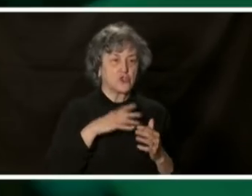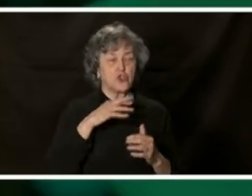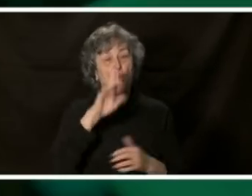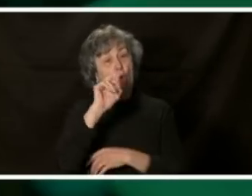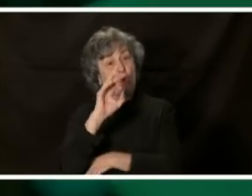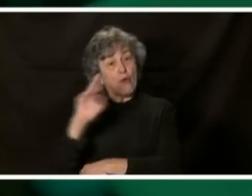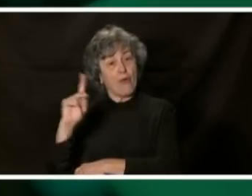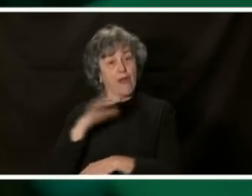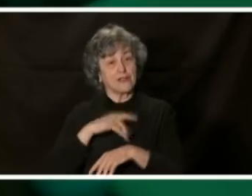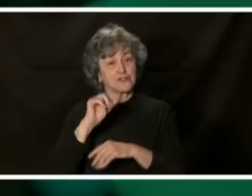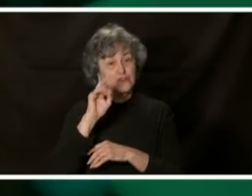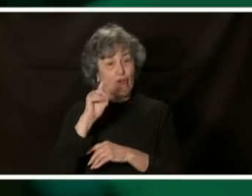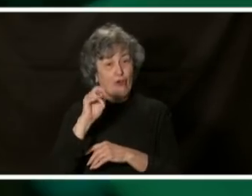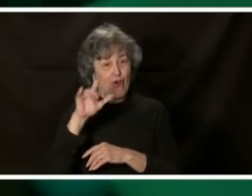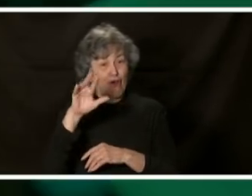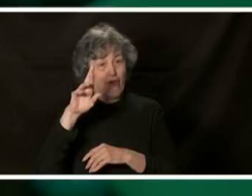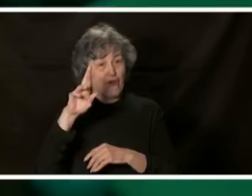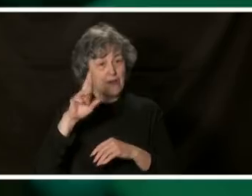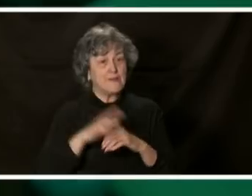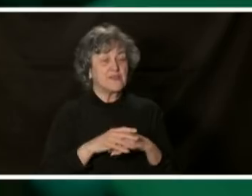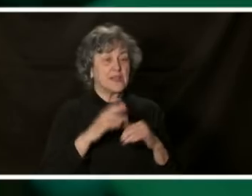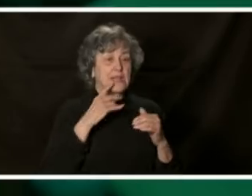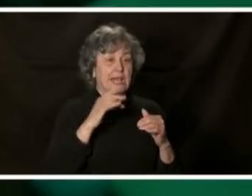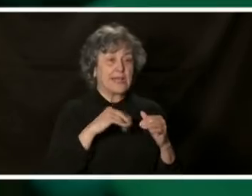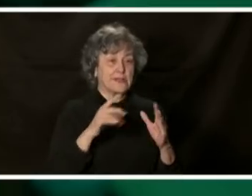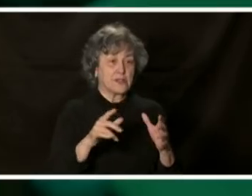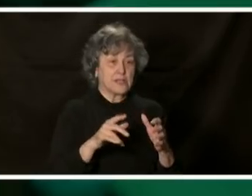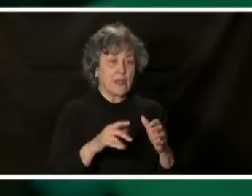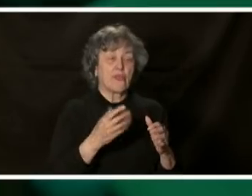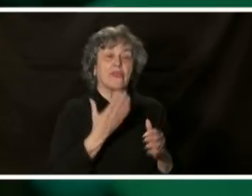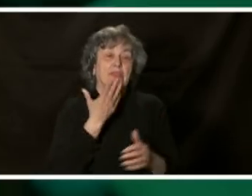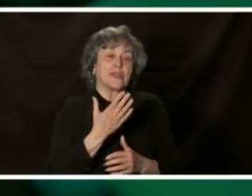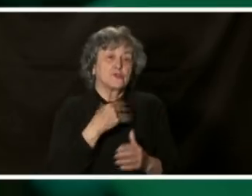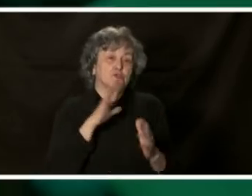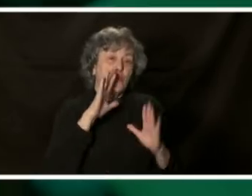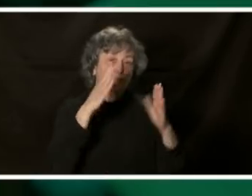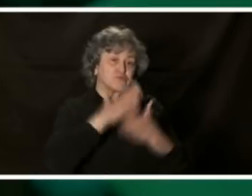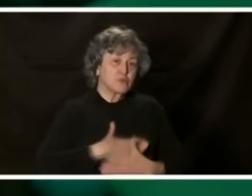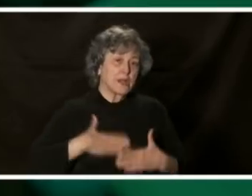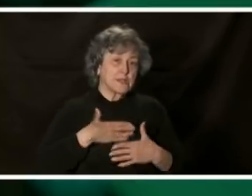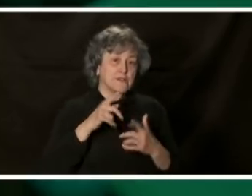AND I AM IN AWE OF YOU, CLASS OF SPRING 2020.